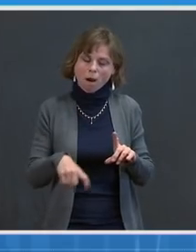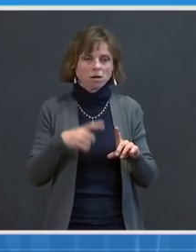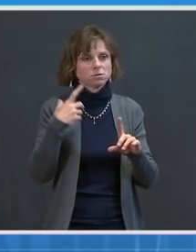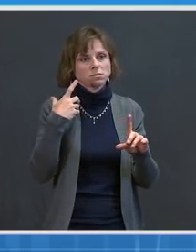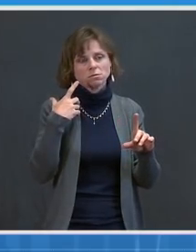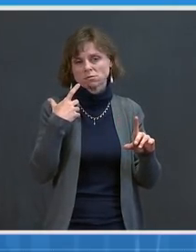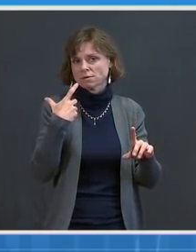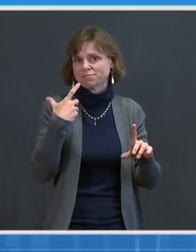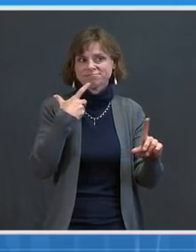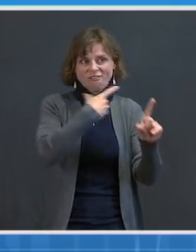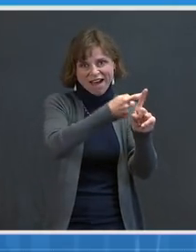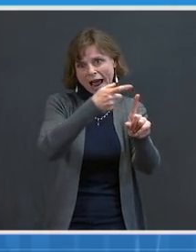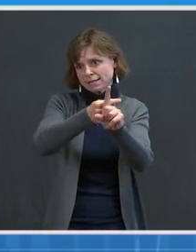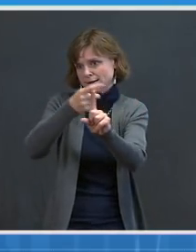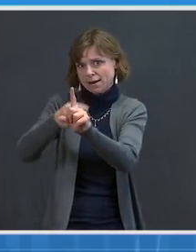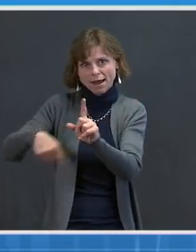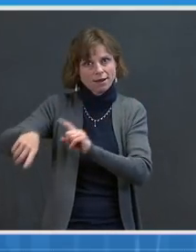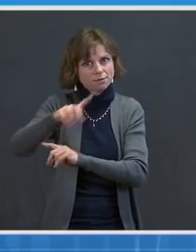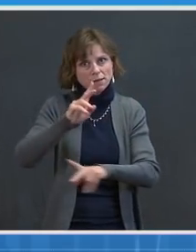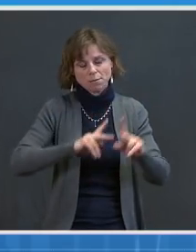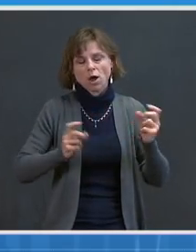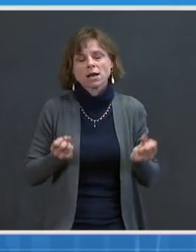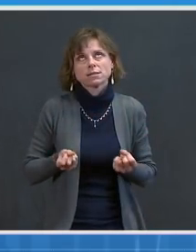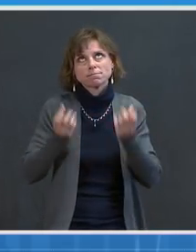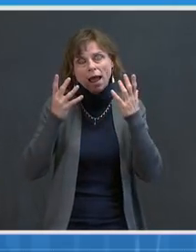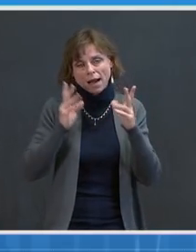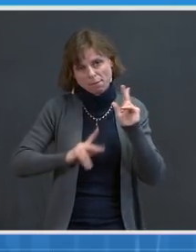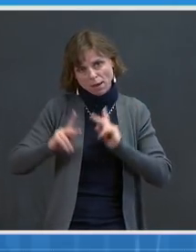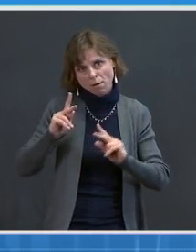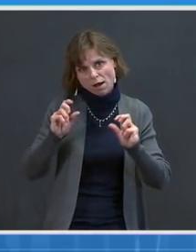just as many people as we possibly can.